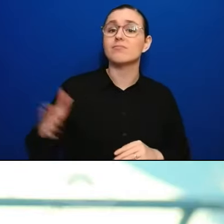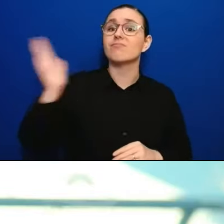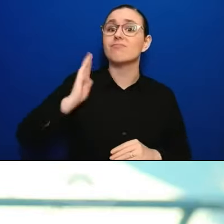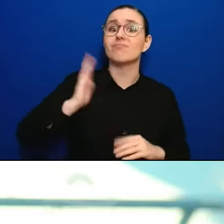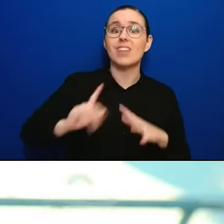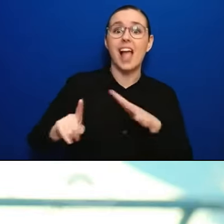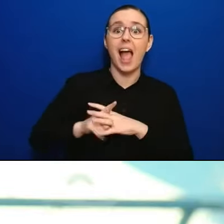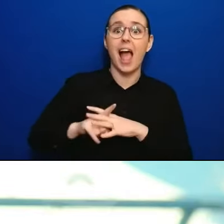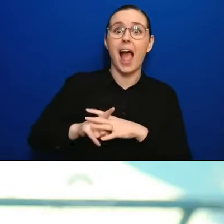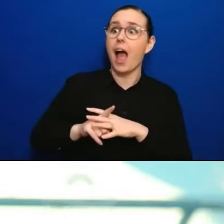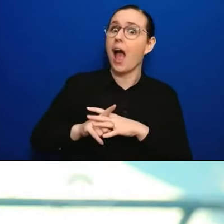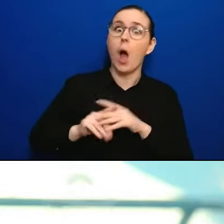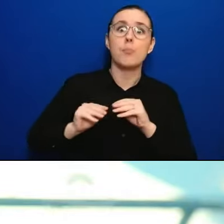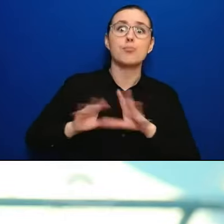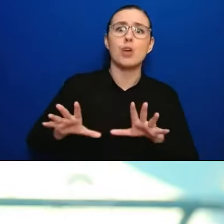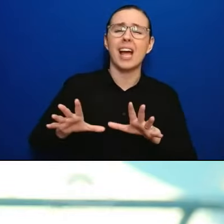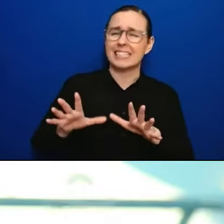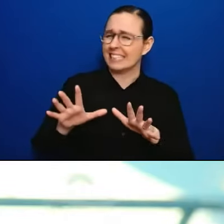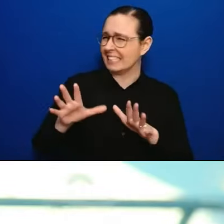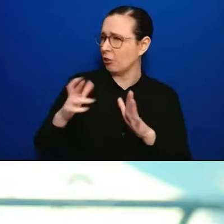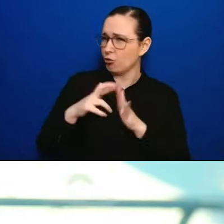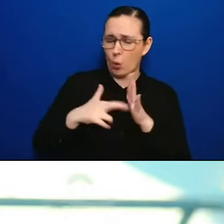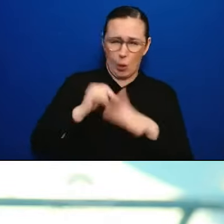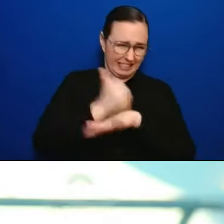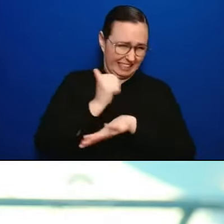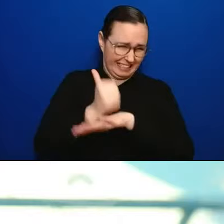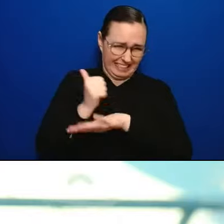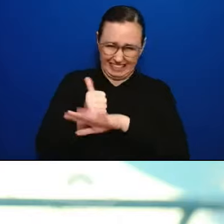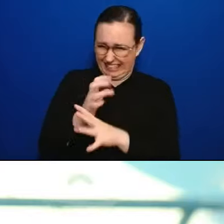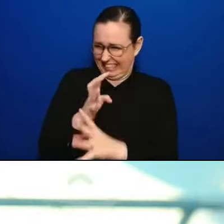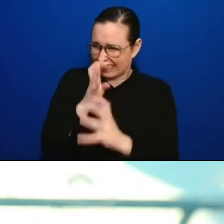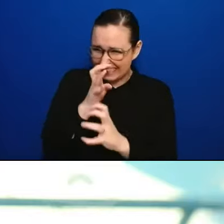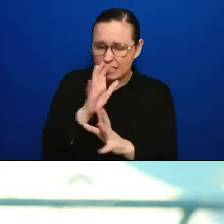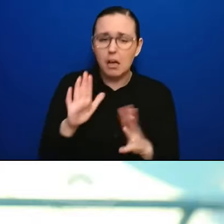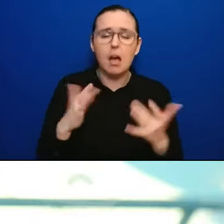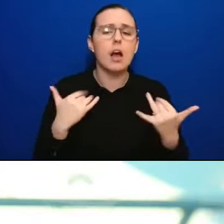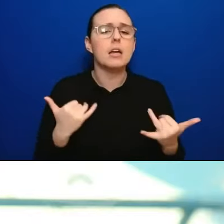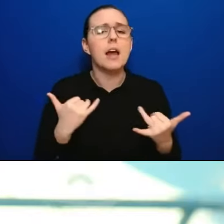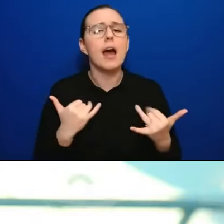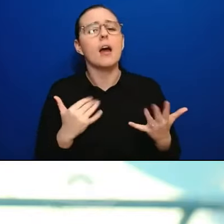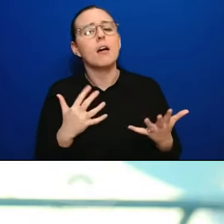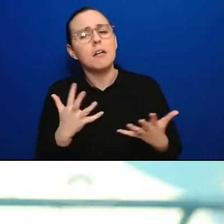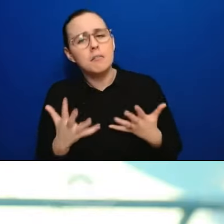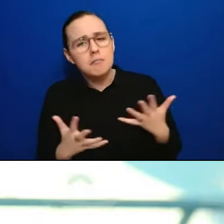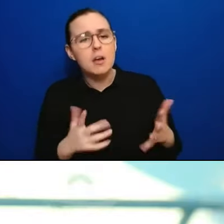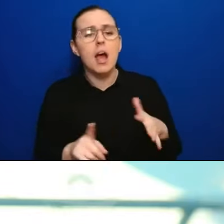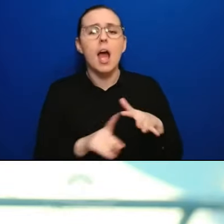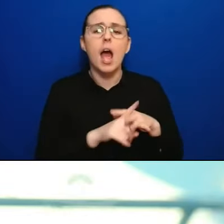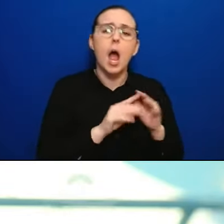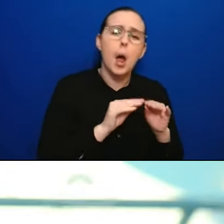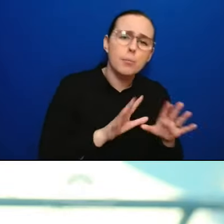putting in place in an outbreak are not as extreme as the ones that we had in place. And I talked about, you know,